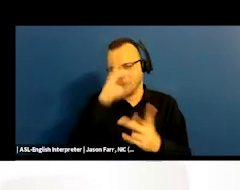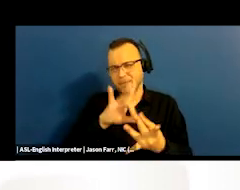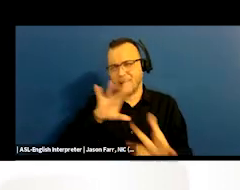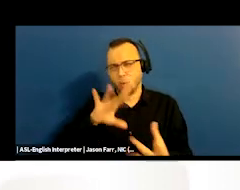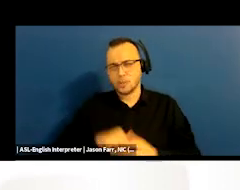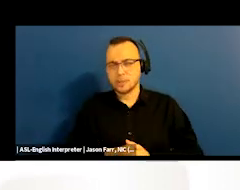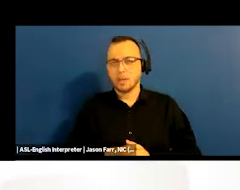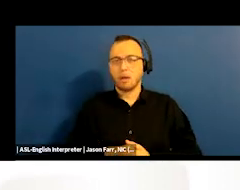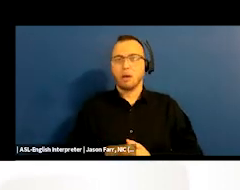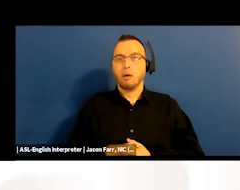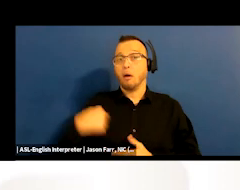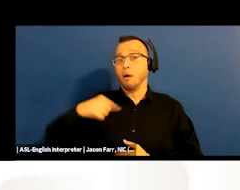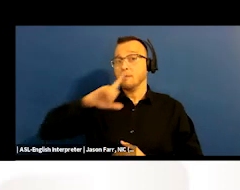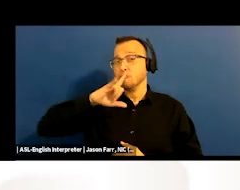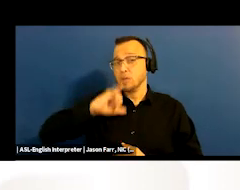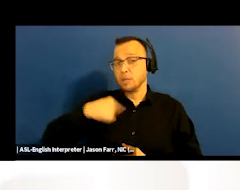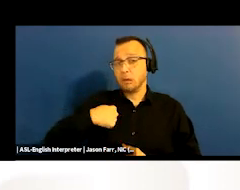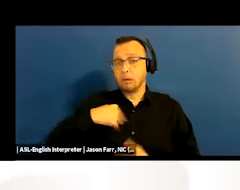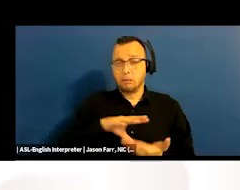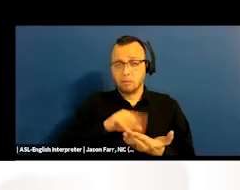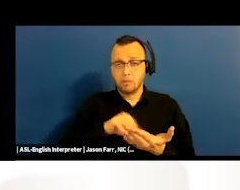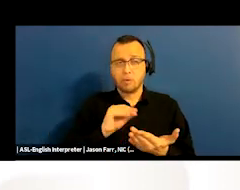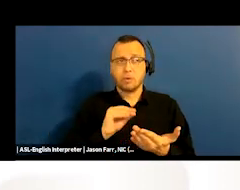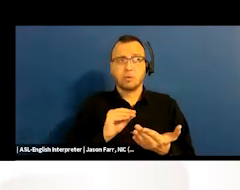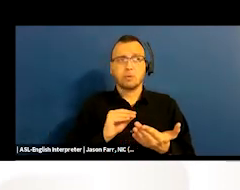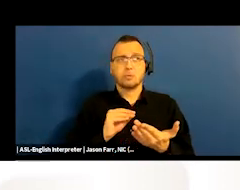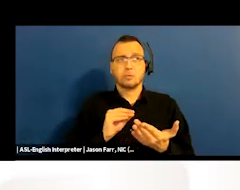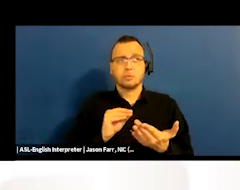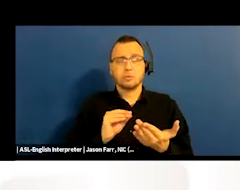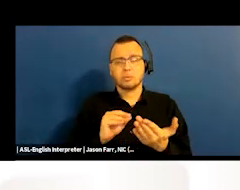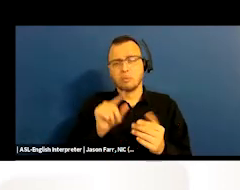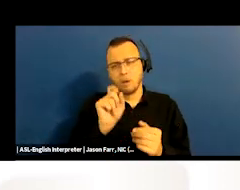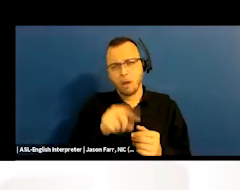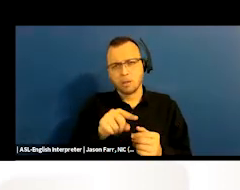with the First Episode Psychosis Program, which is the young adults or teenagers